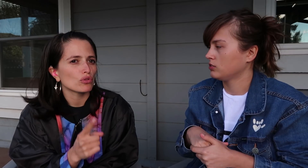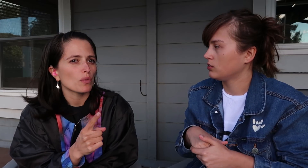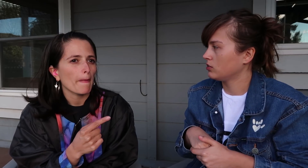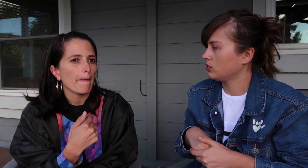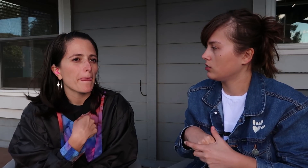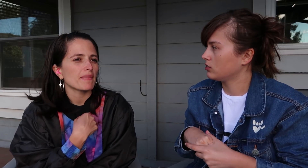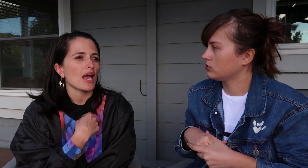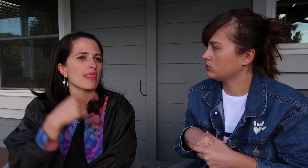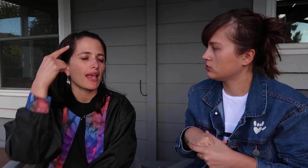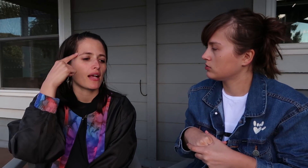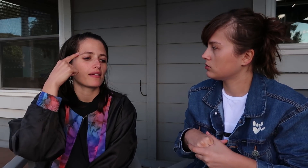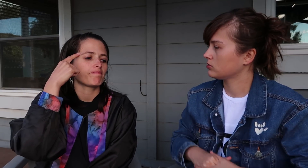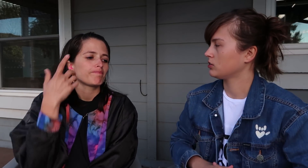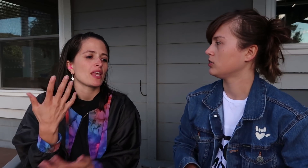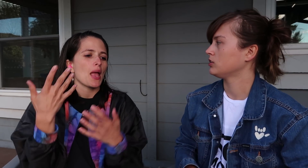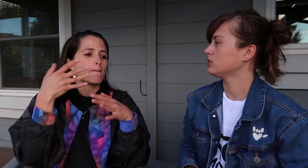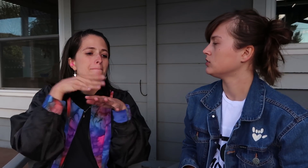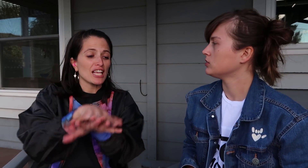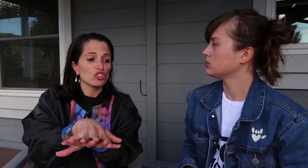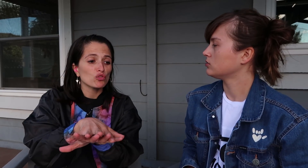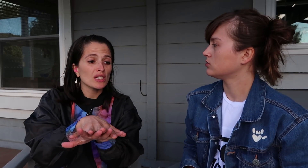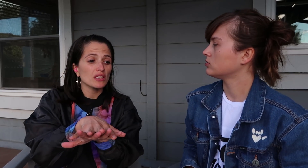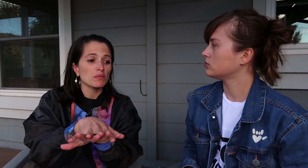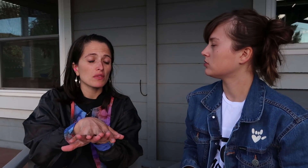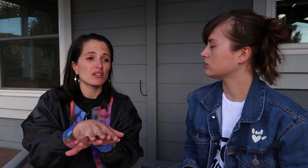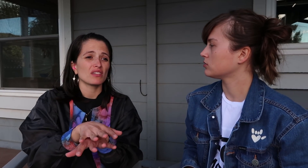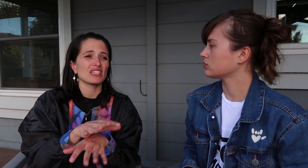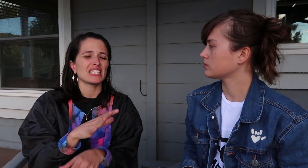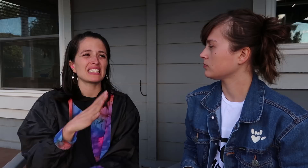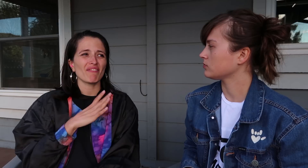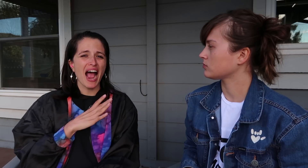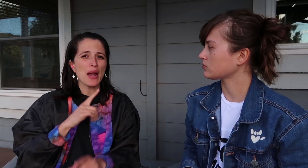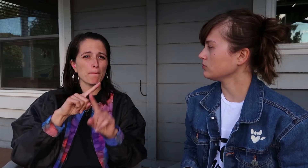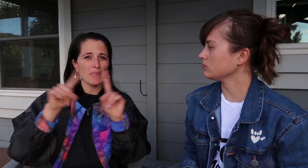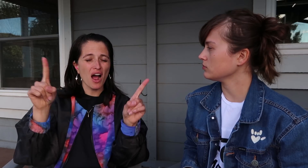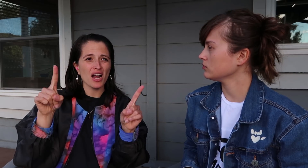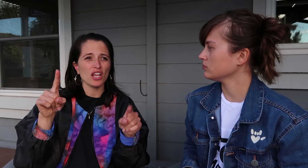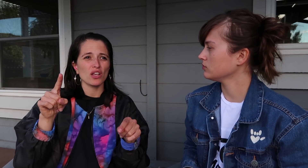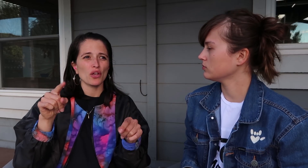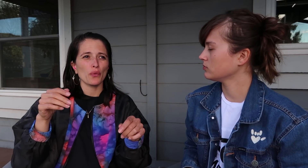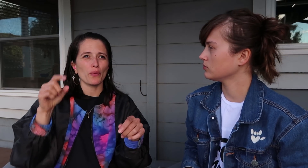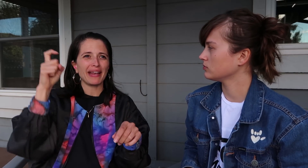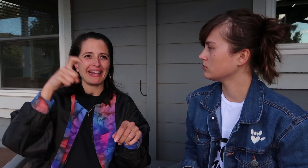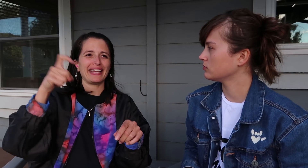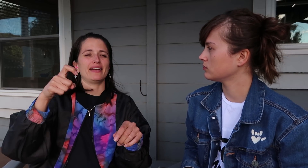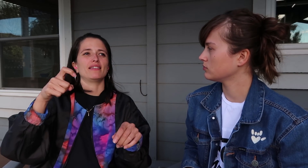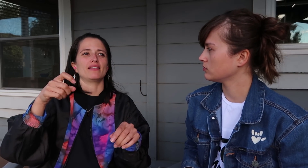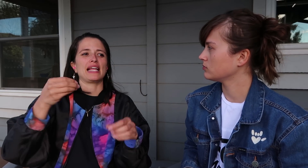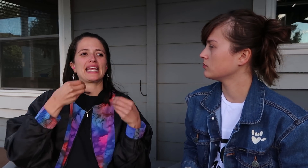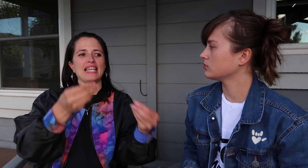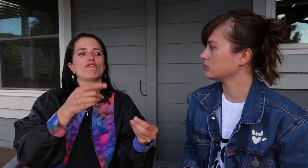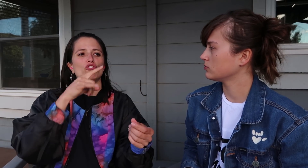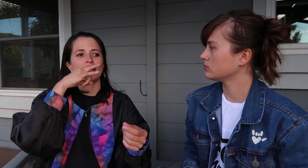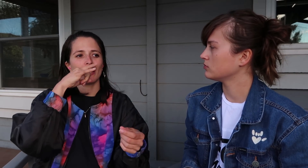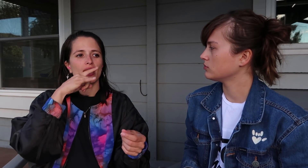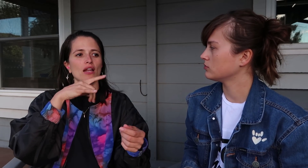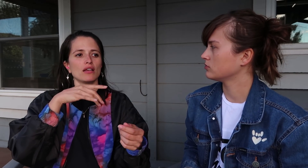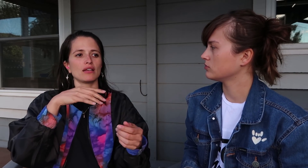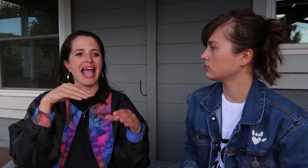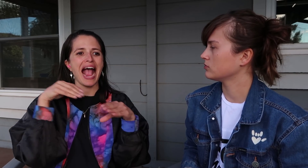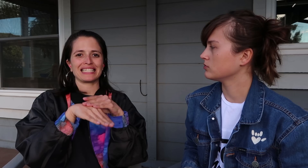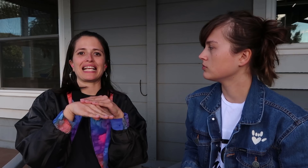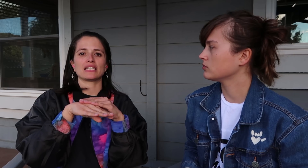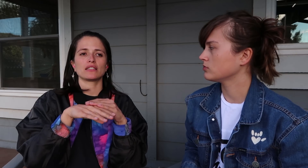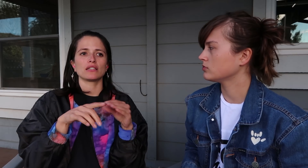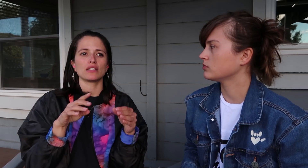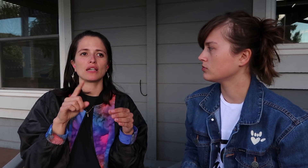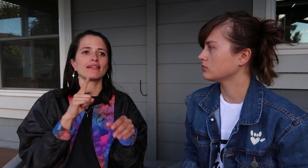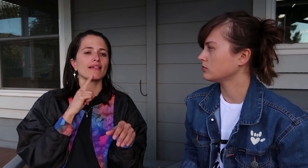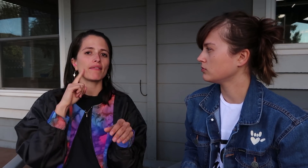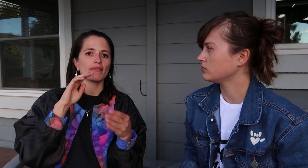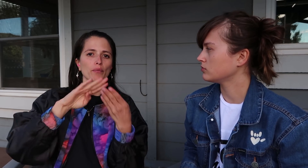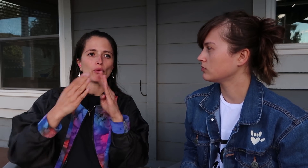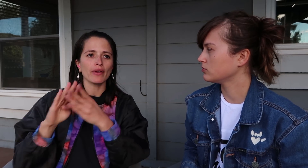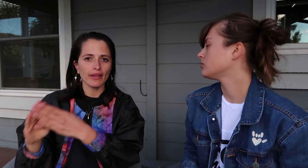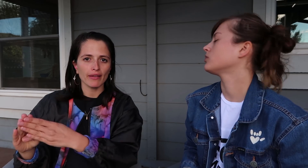I think that being mainstream is fine but you need to give your kid access to the Deaf community...